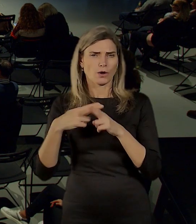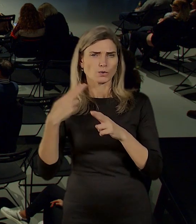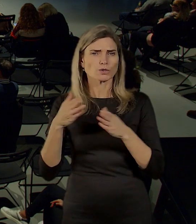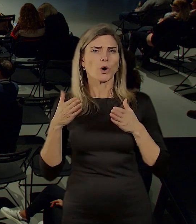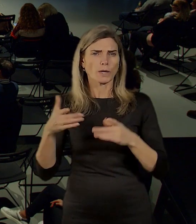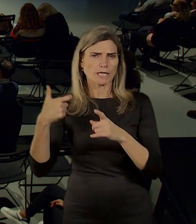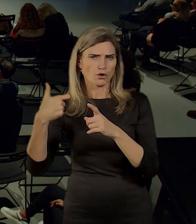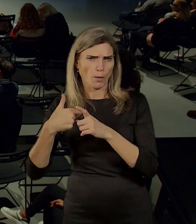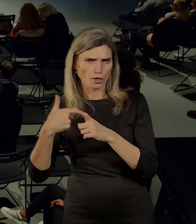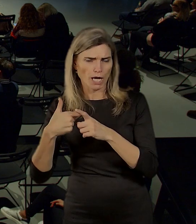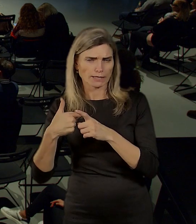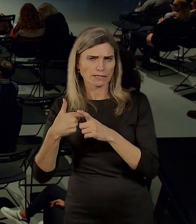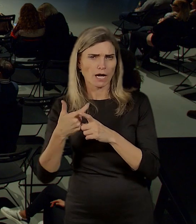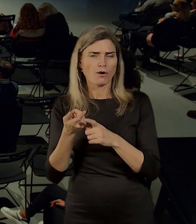create traffic lights.